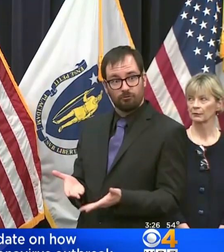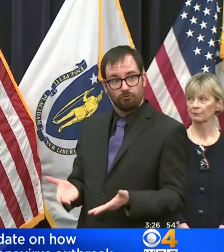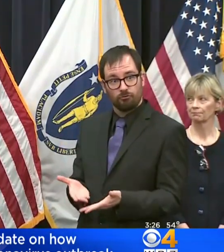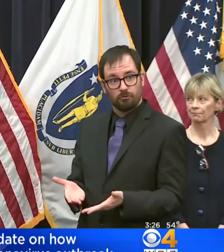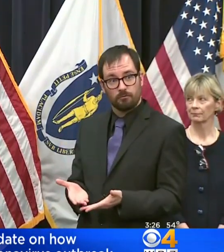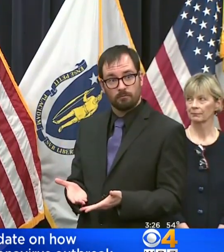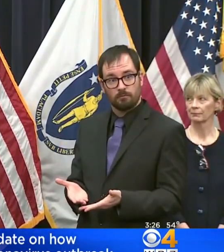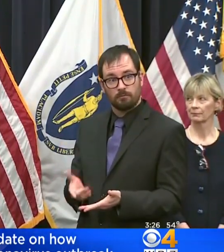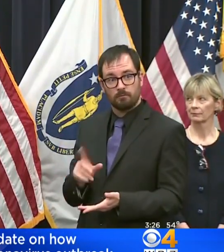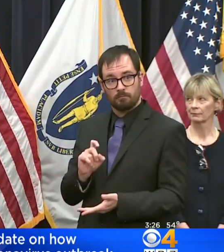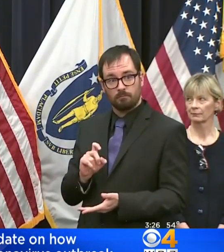ON EVERY CALL THIS IS WHAT WE TALK ABOUT.